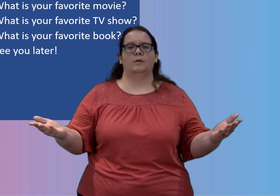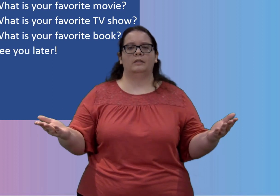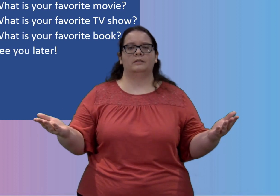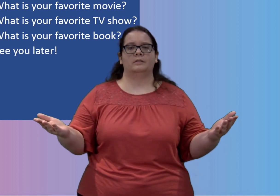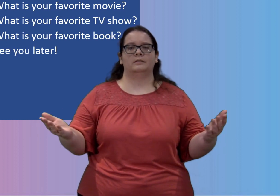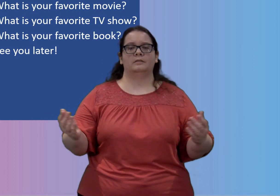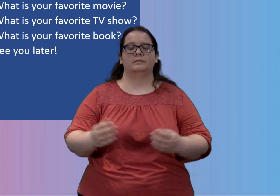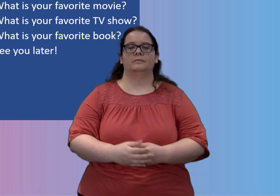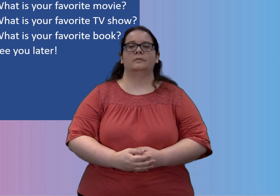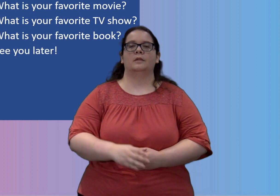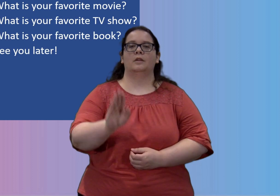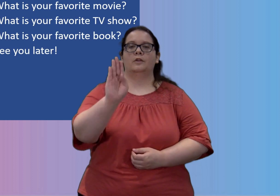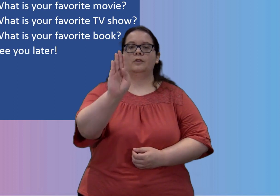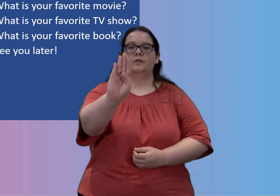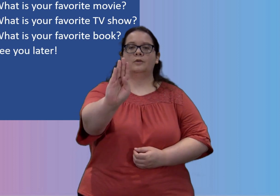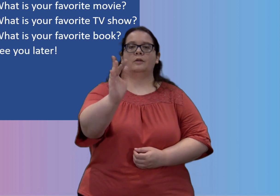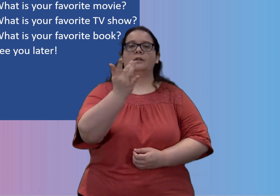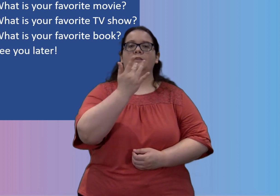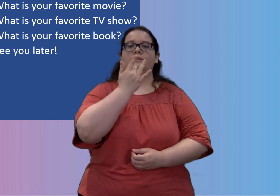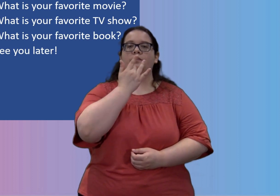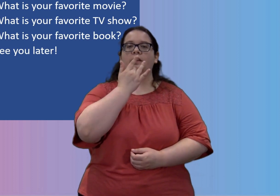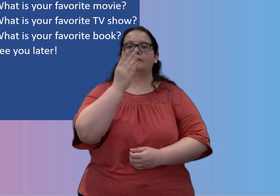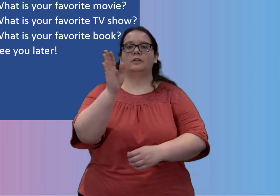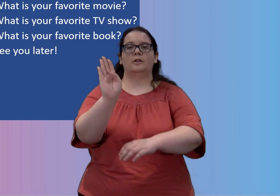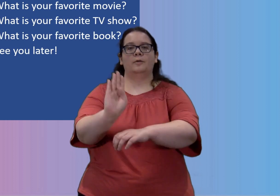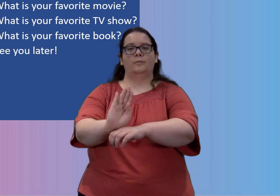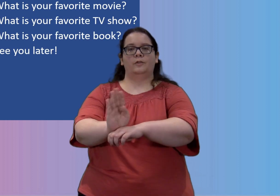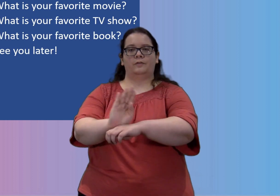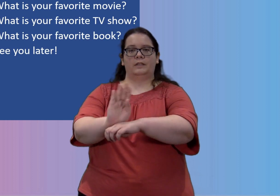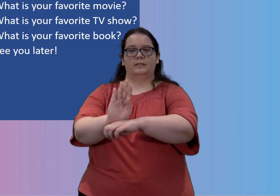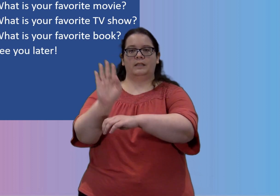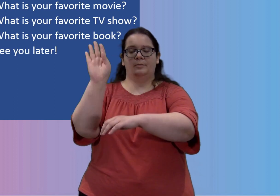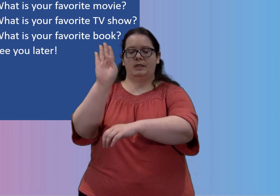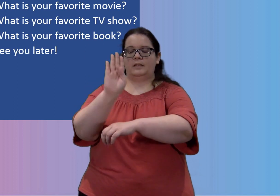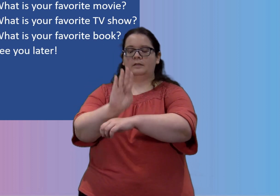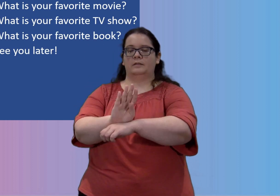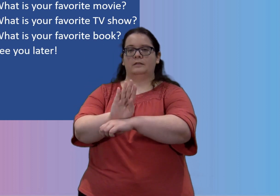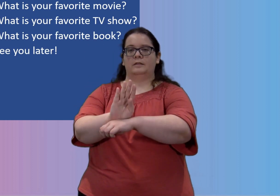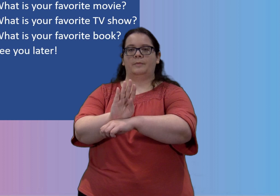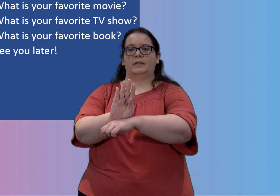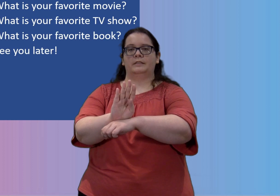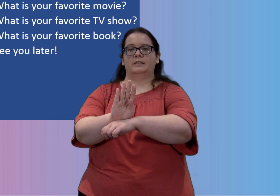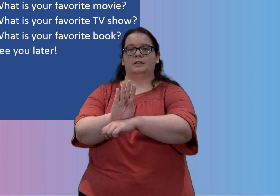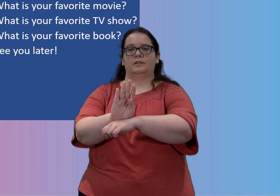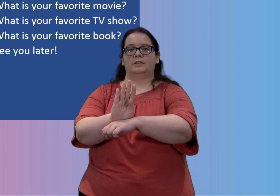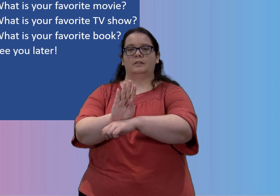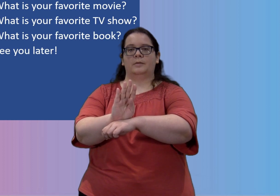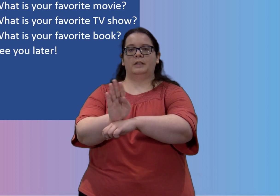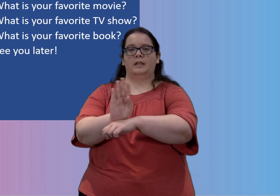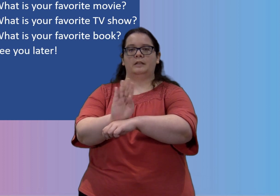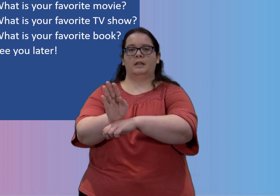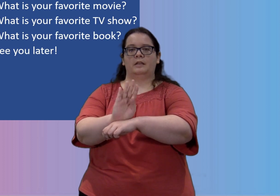what. Your favorite movie, take a B, it balances on your non-dominant hand, and